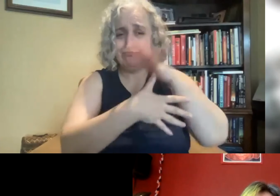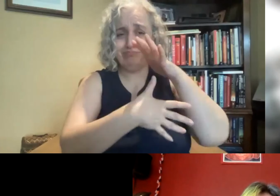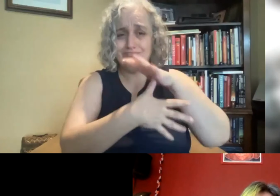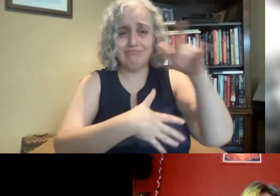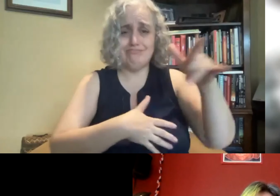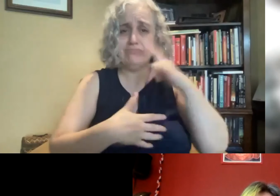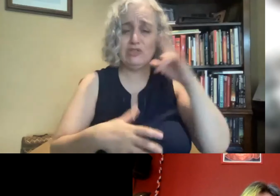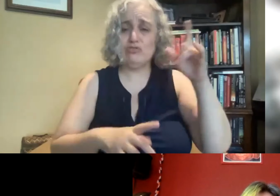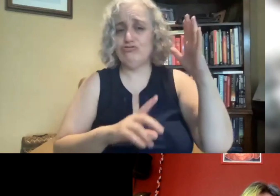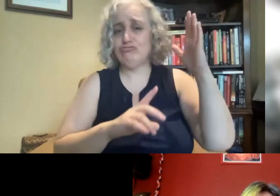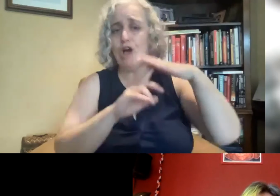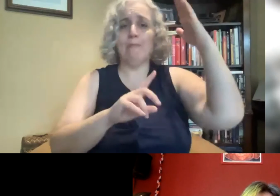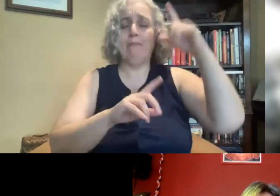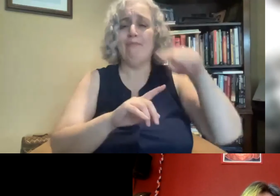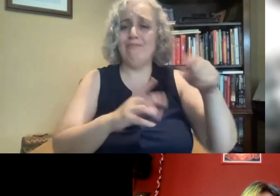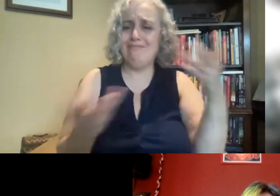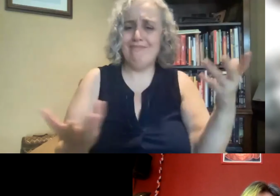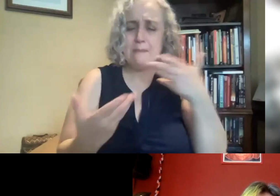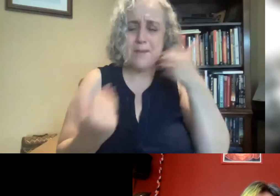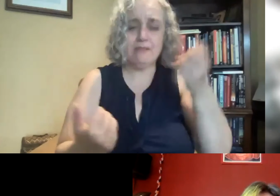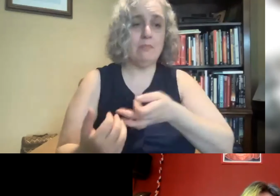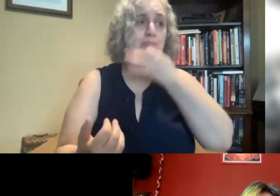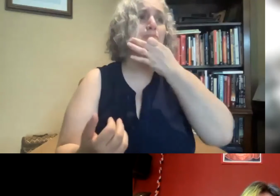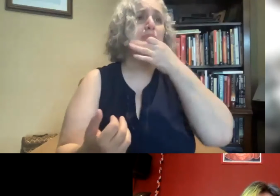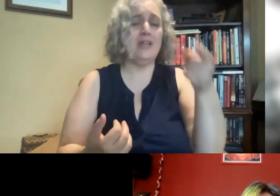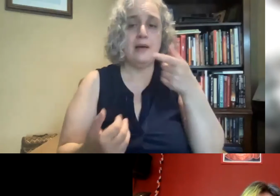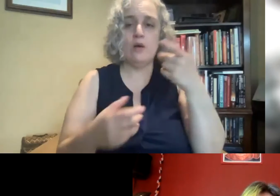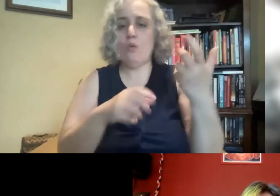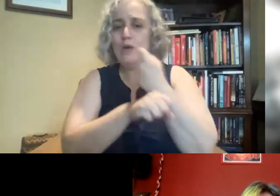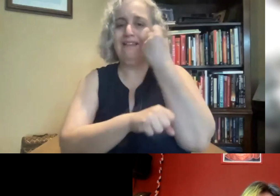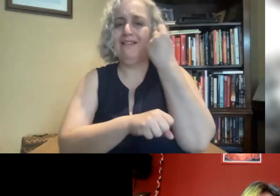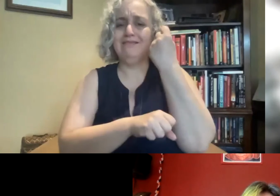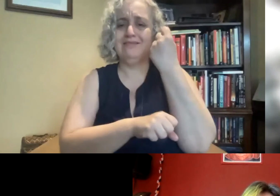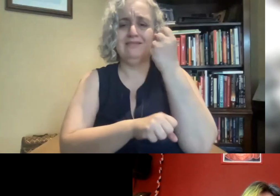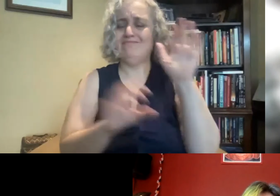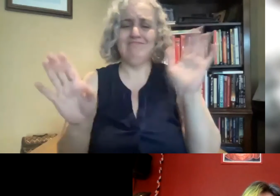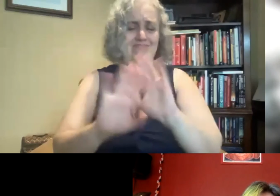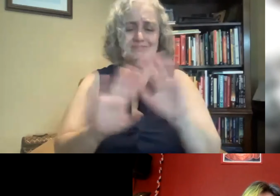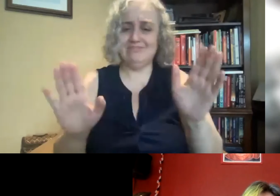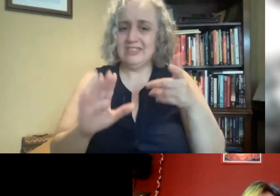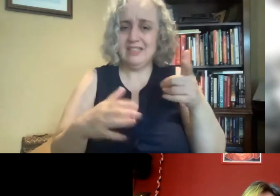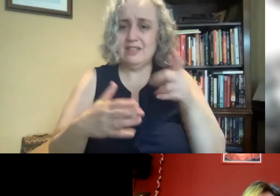Of course, the best and winning thing is never, someone that's in the minority,